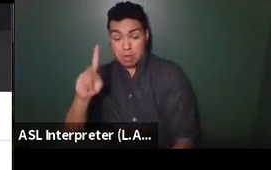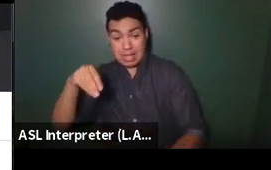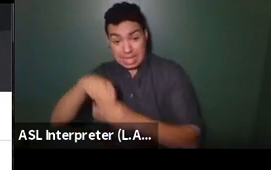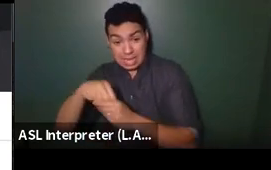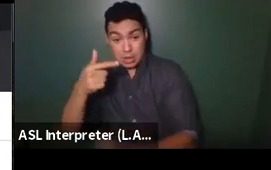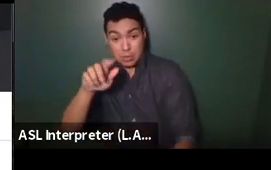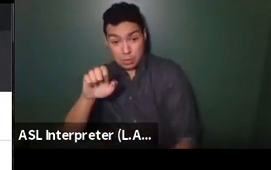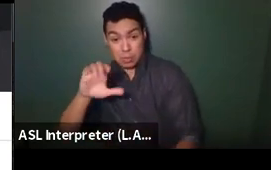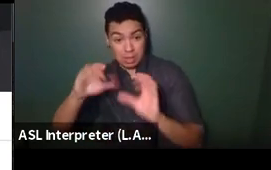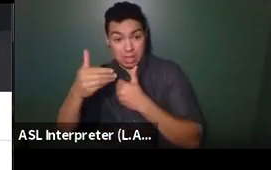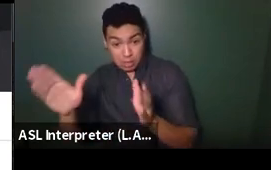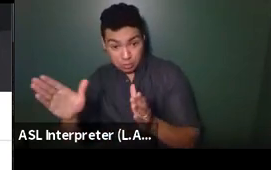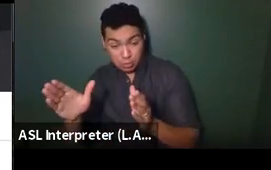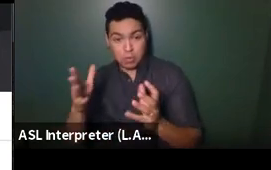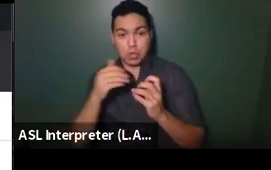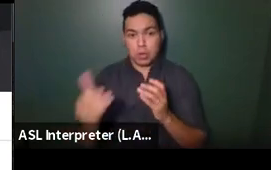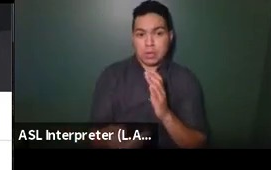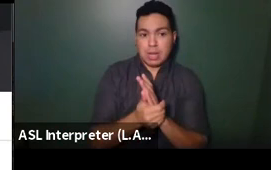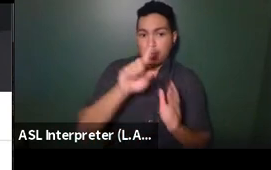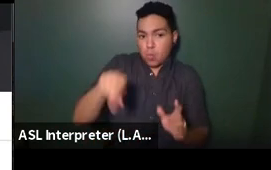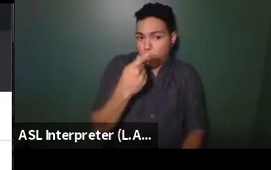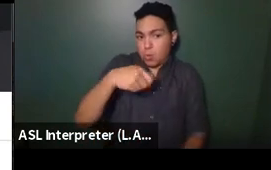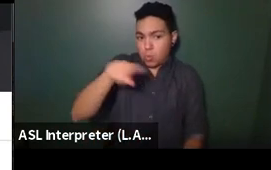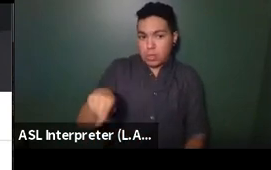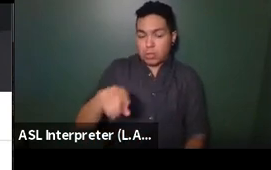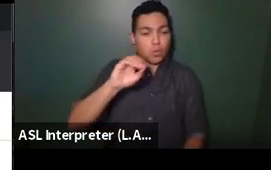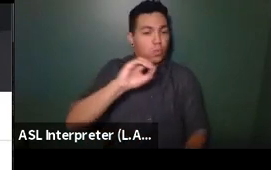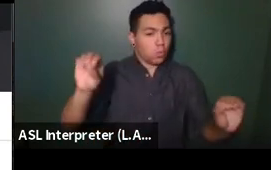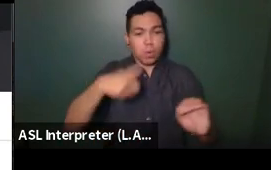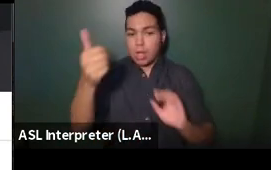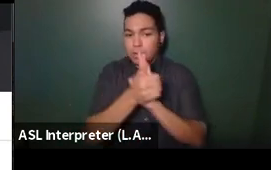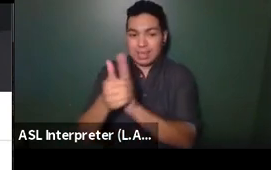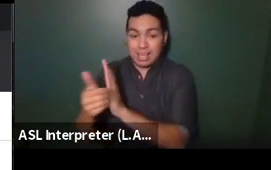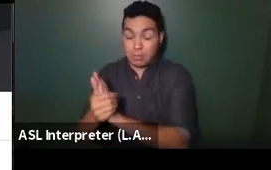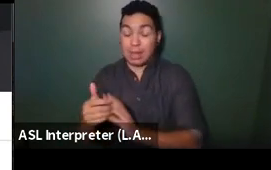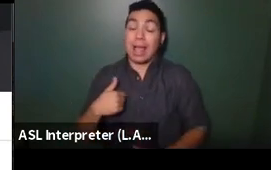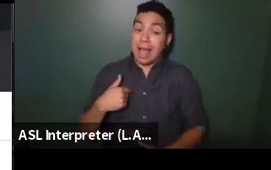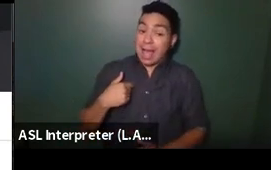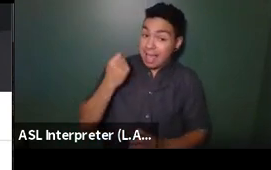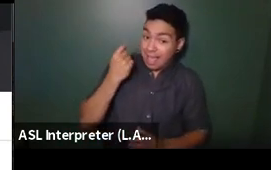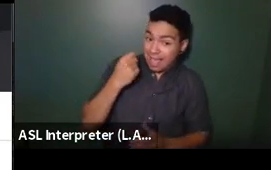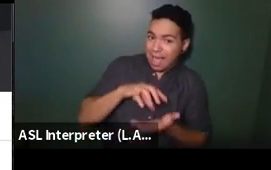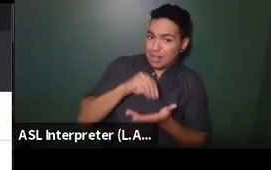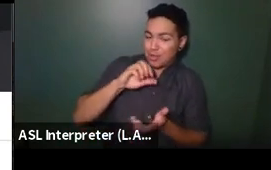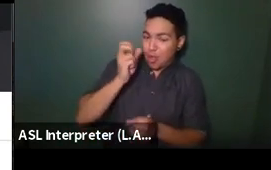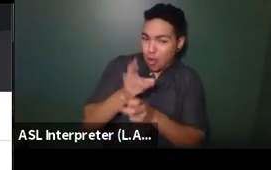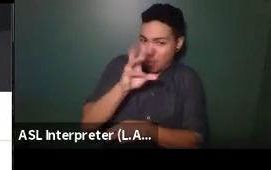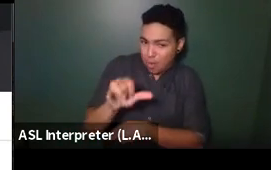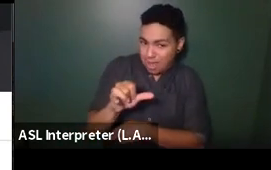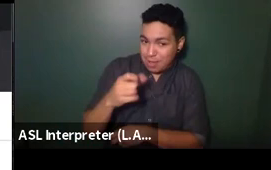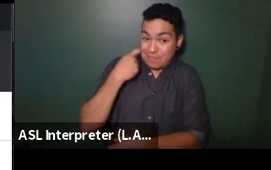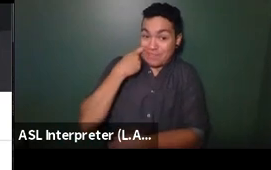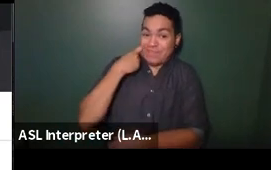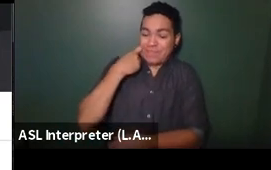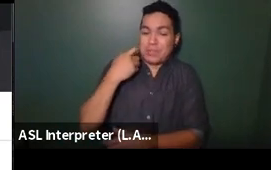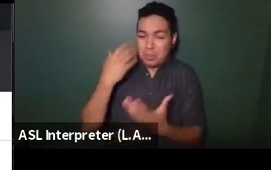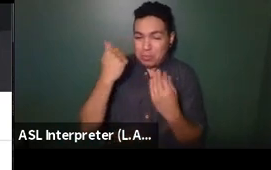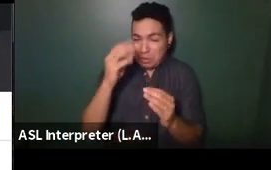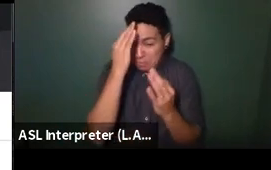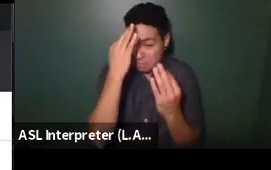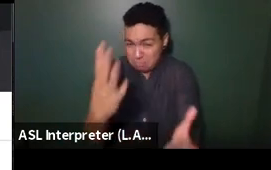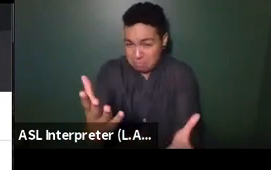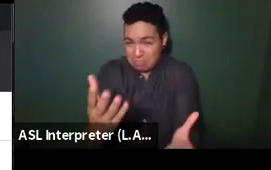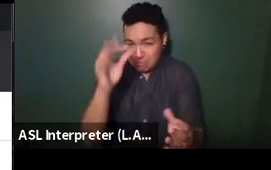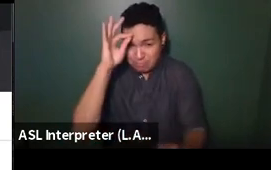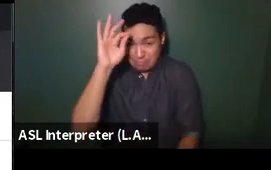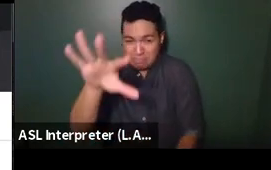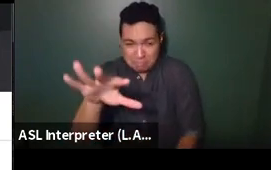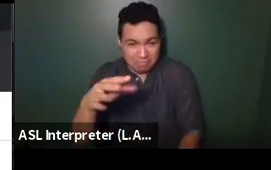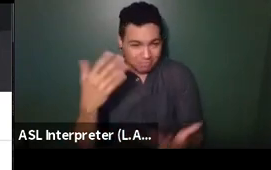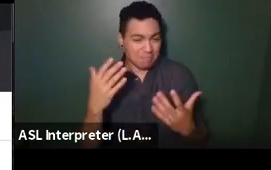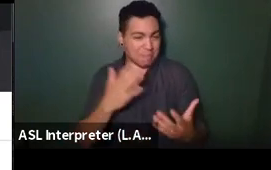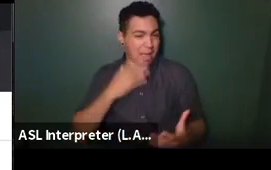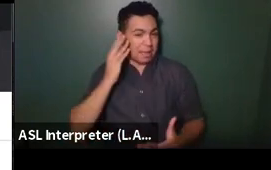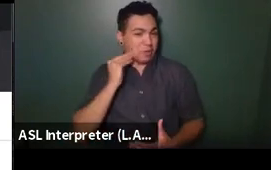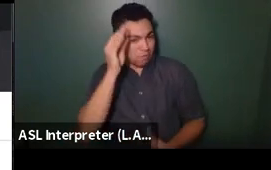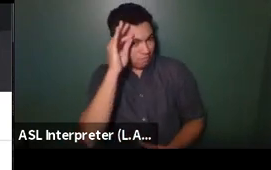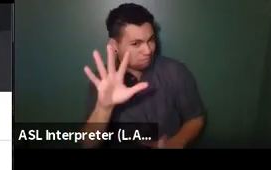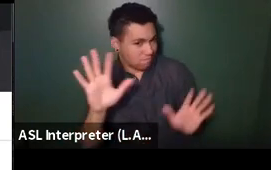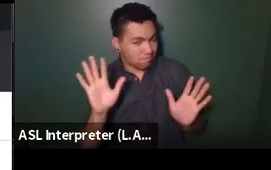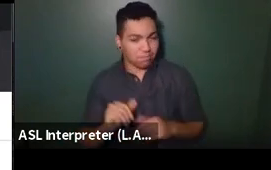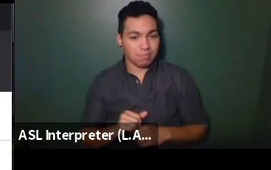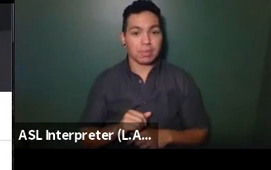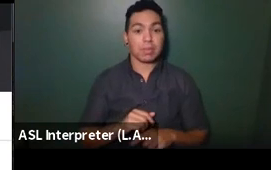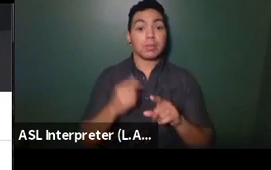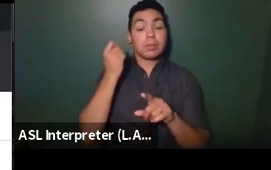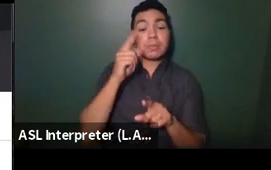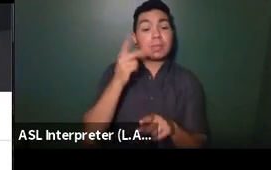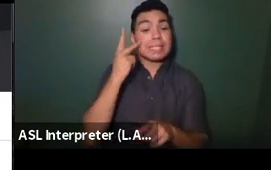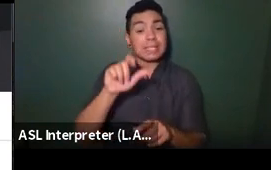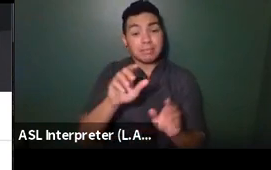Katherine Livick - ESD 112: And I found that out the hard way fairly recently. So hope you can benefit from my experience. I have another option here, down in my quiz area, and that is locked mode on Chromebooks.